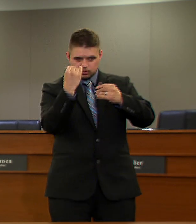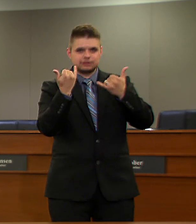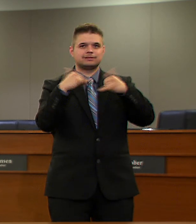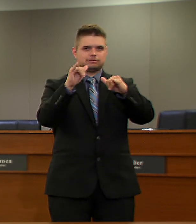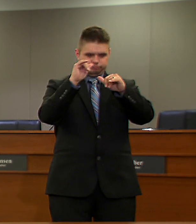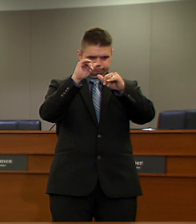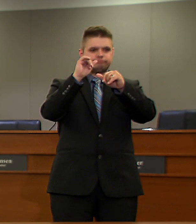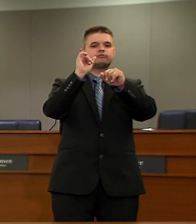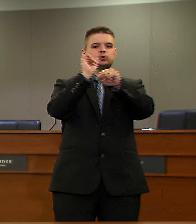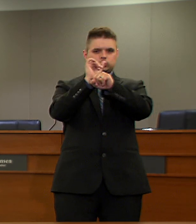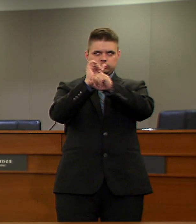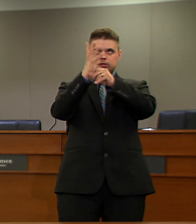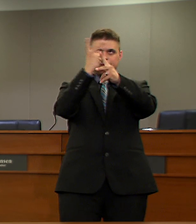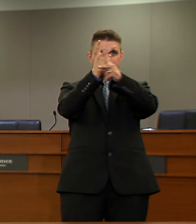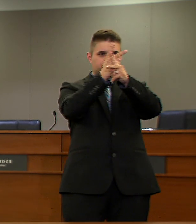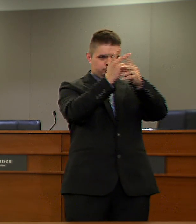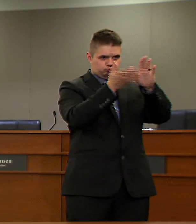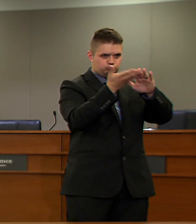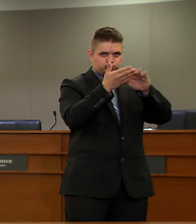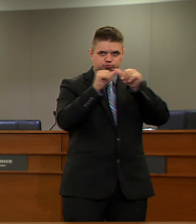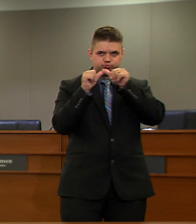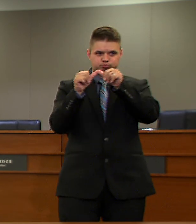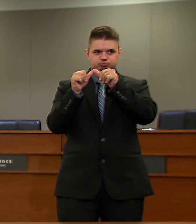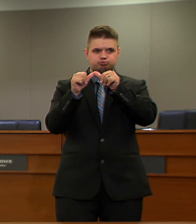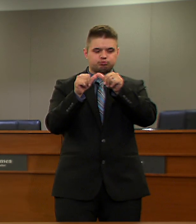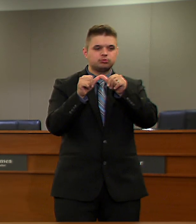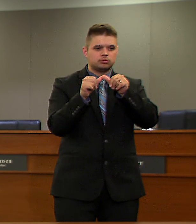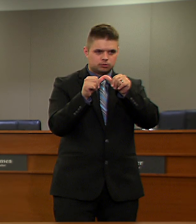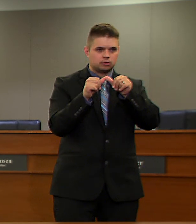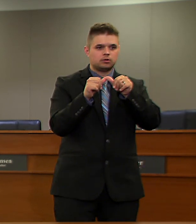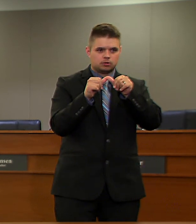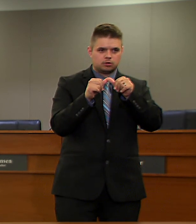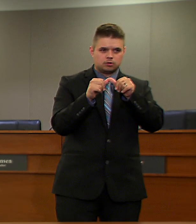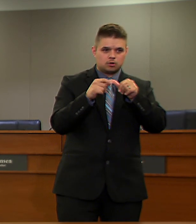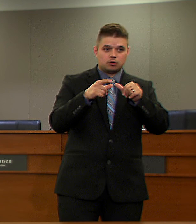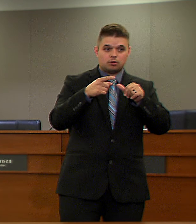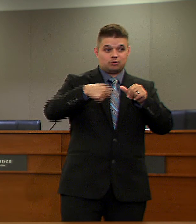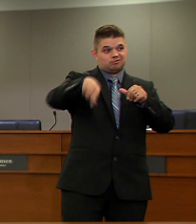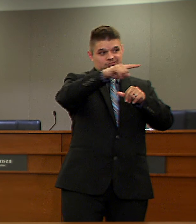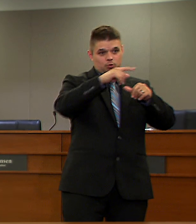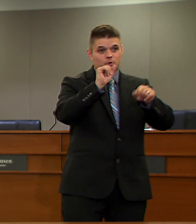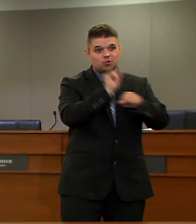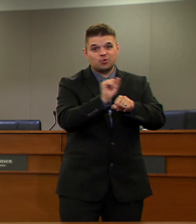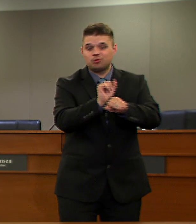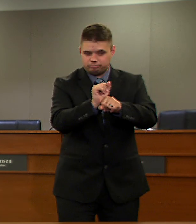implemented physical distancing and precautions throughout all workplaces to protect the health